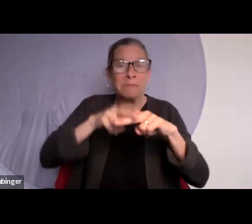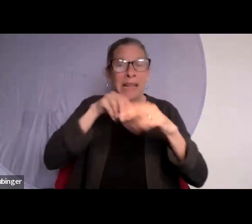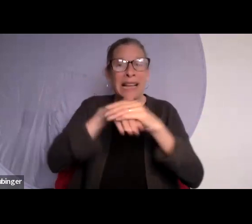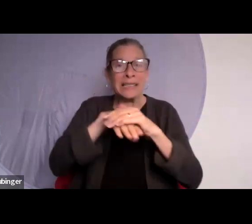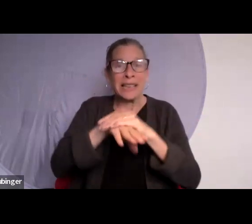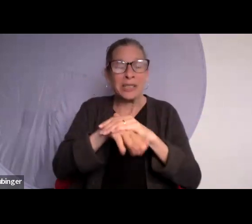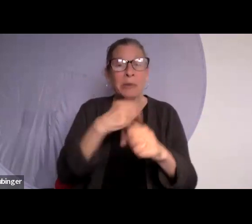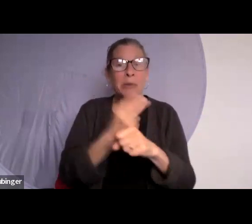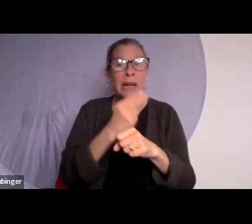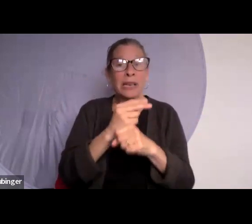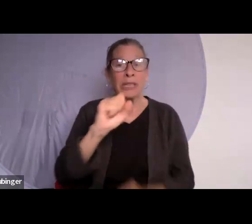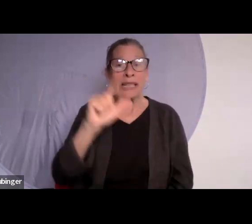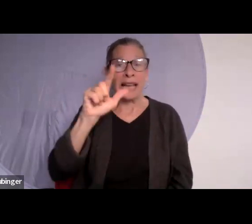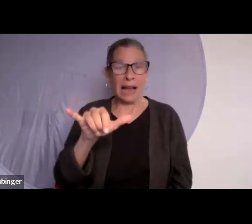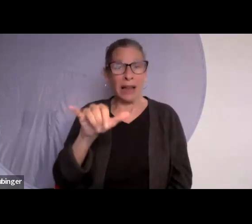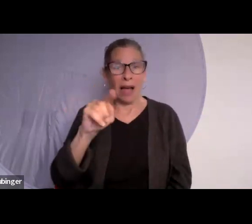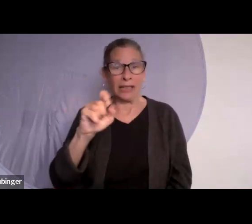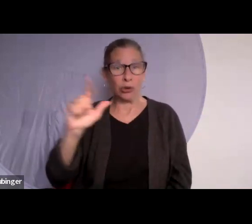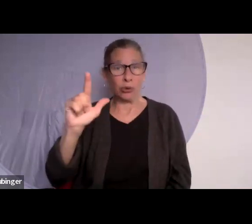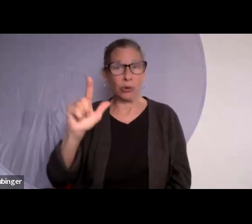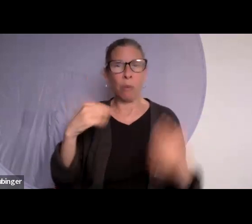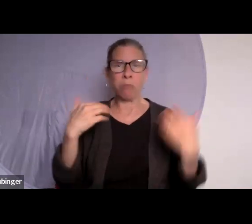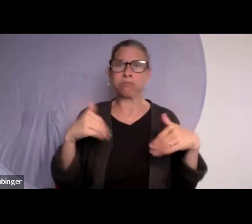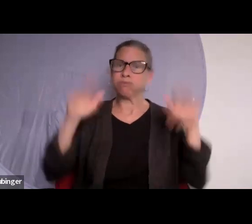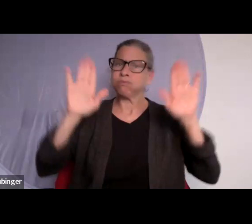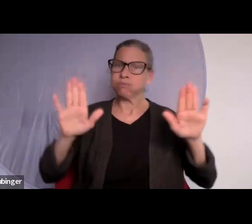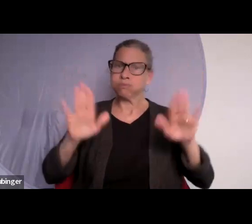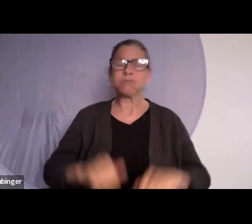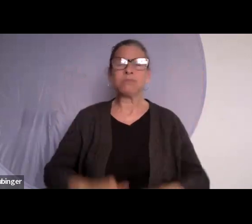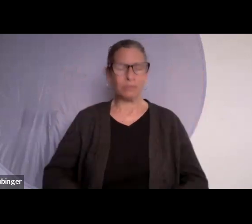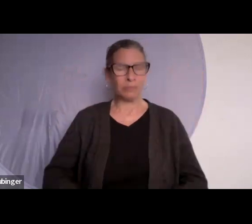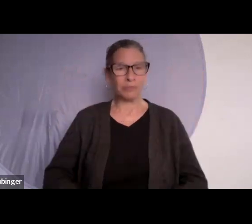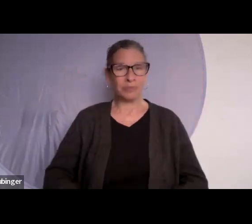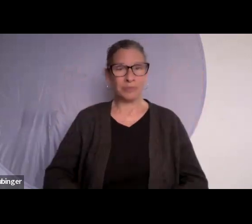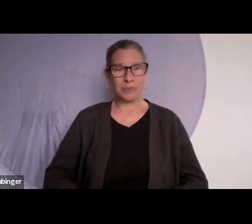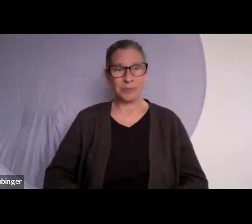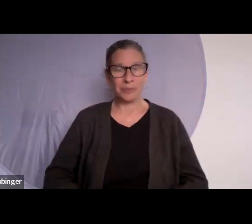think is terrific.